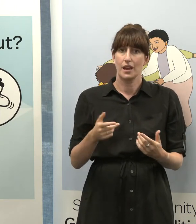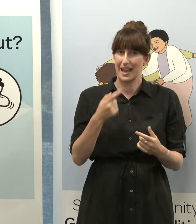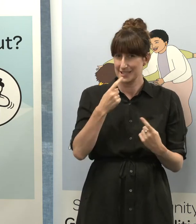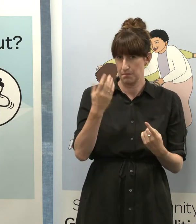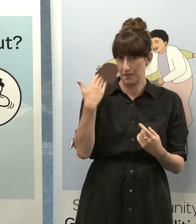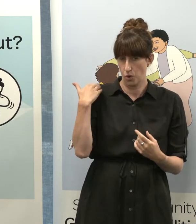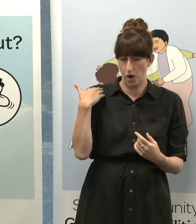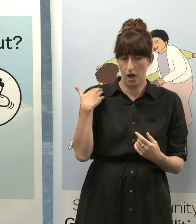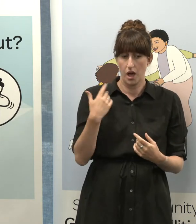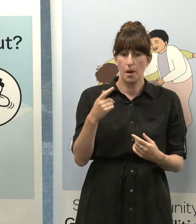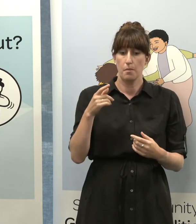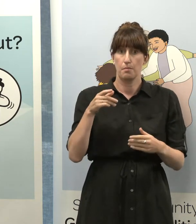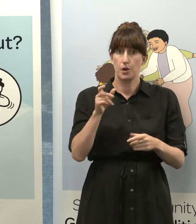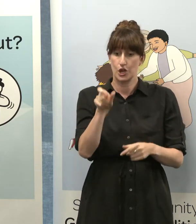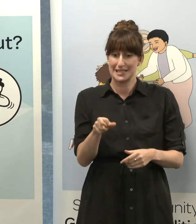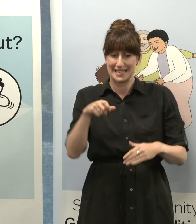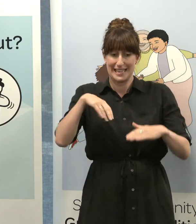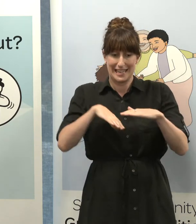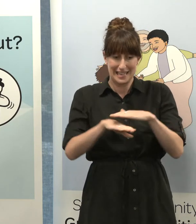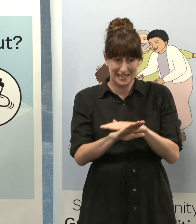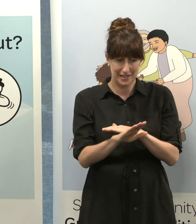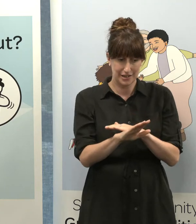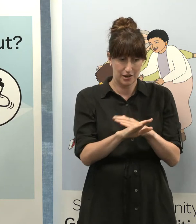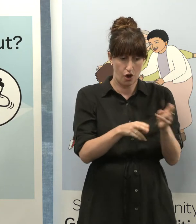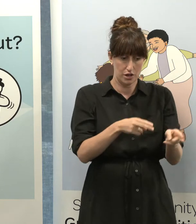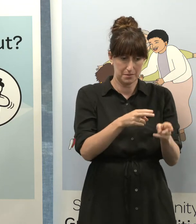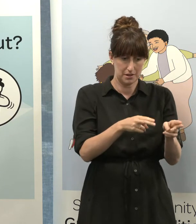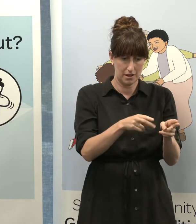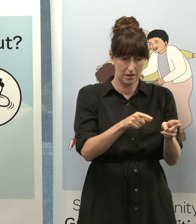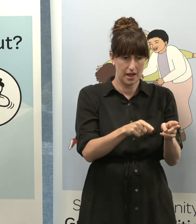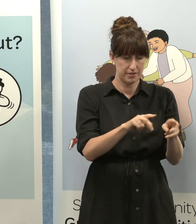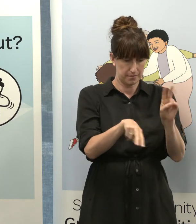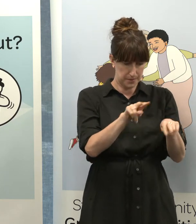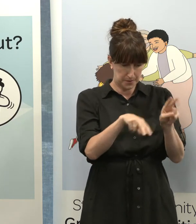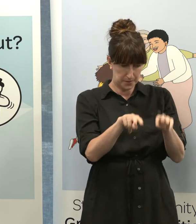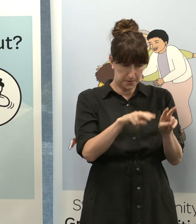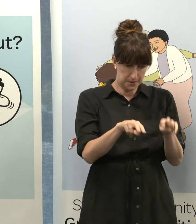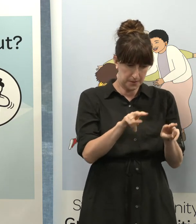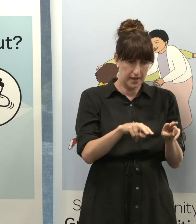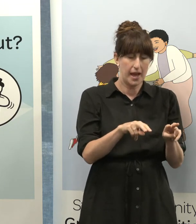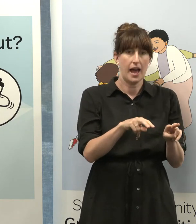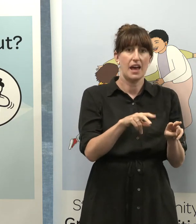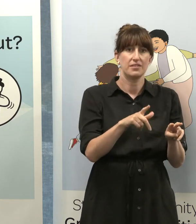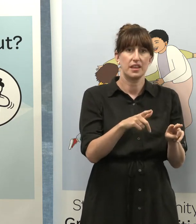every country does it, the diagnosis and the reason someone is admitted to hospital is coded when they are